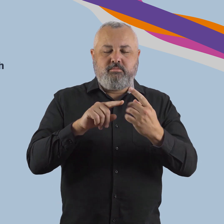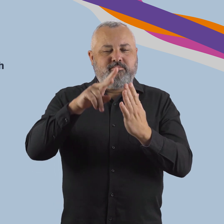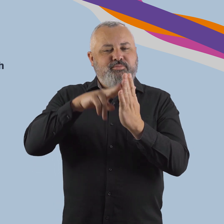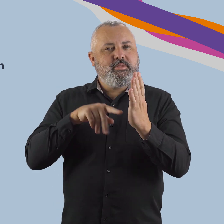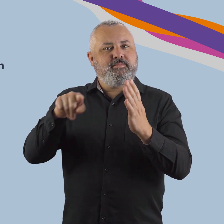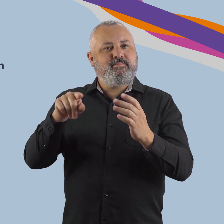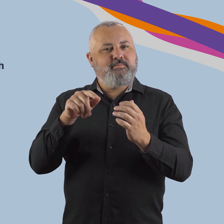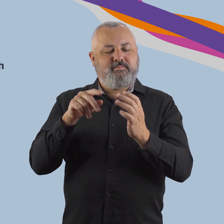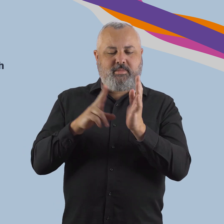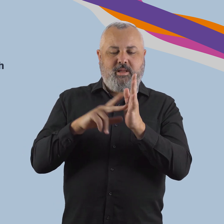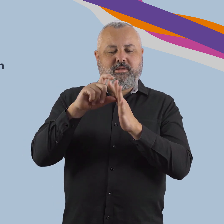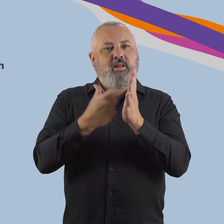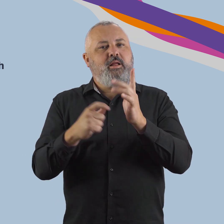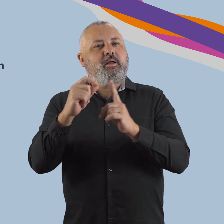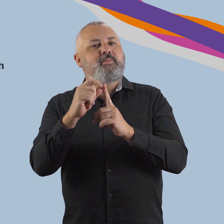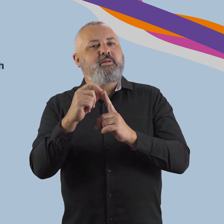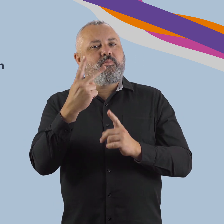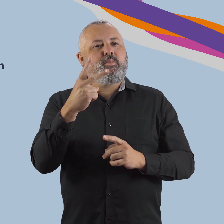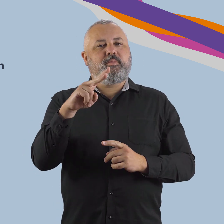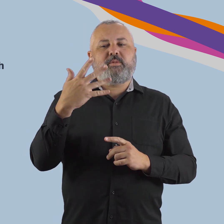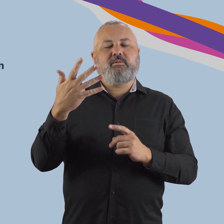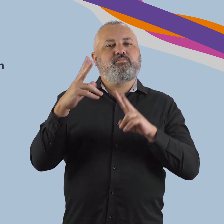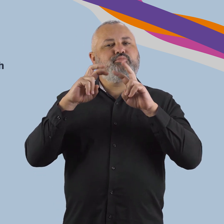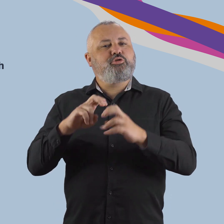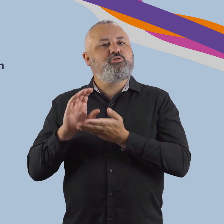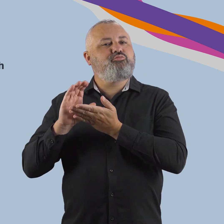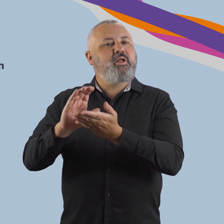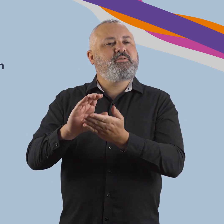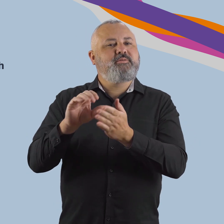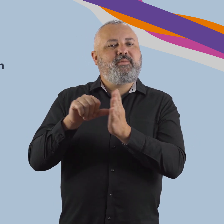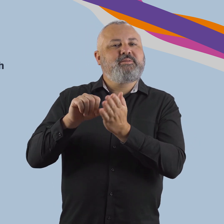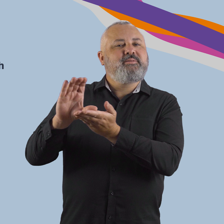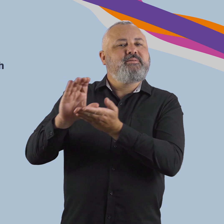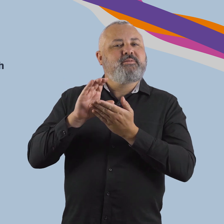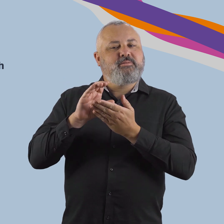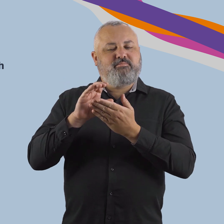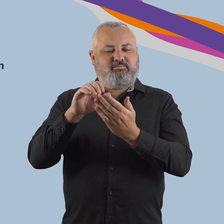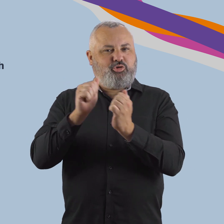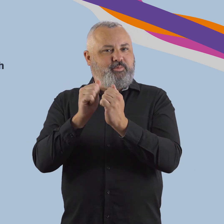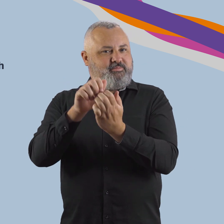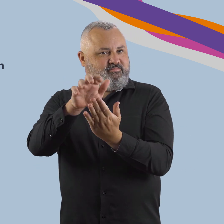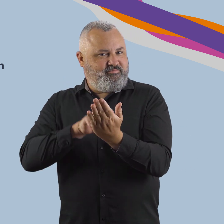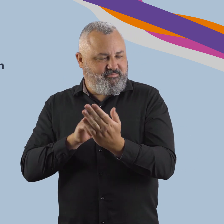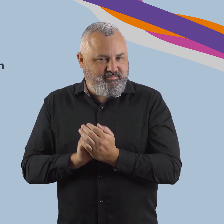Step 1: Read the NDRP 2025 Research Grant Funding Overview document